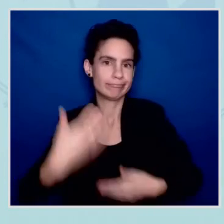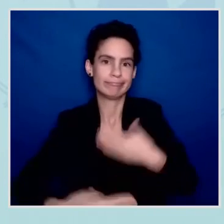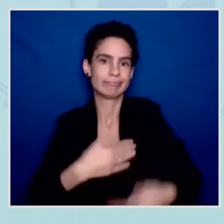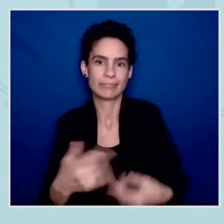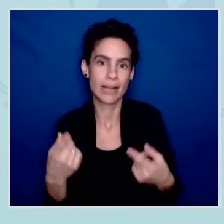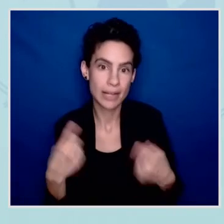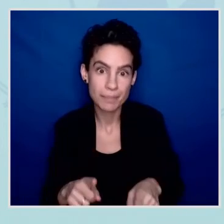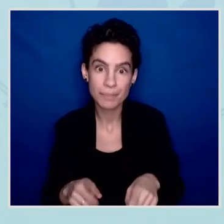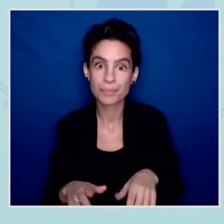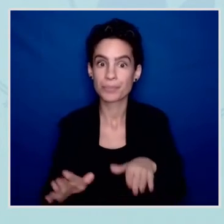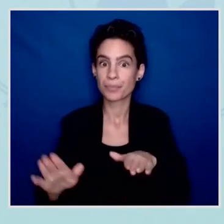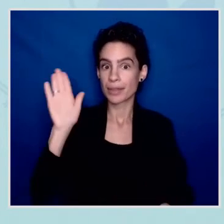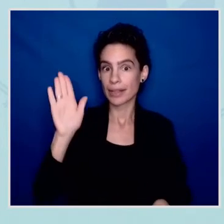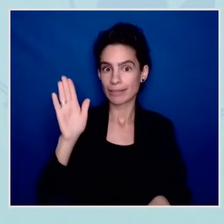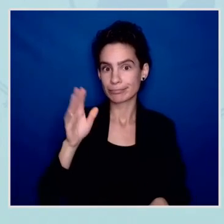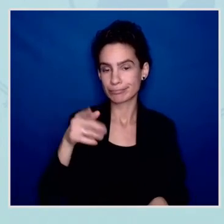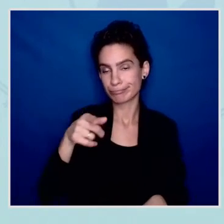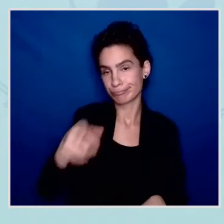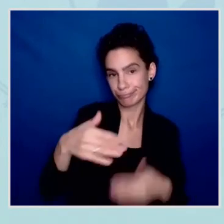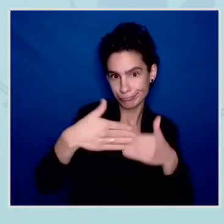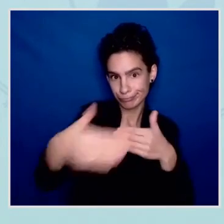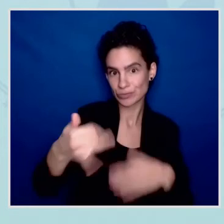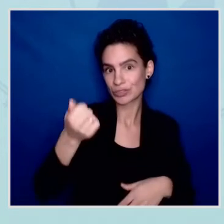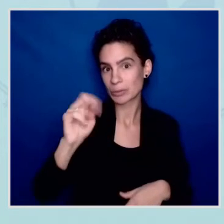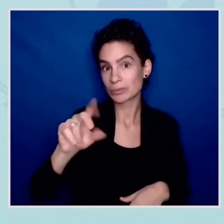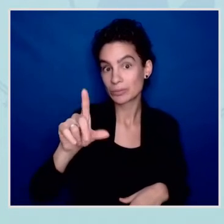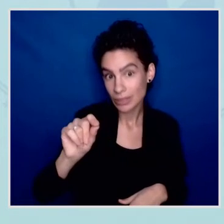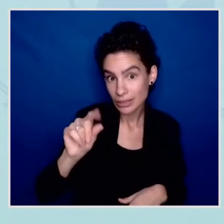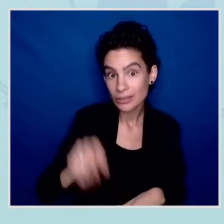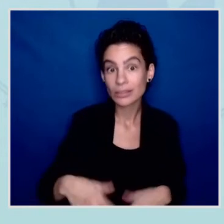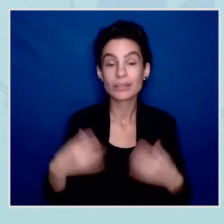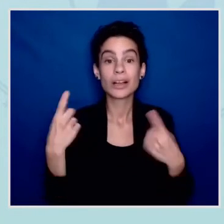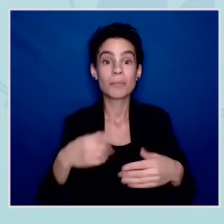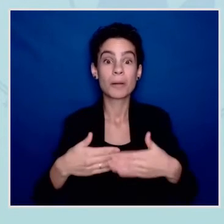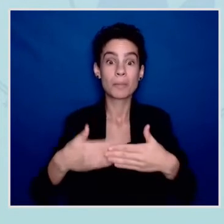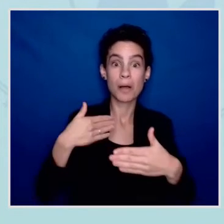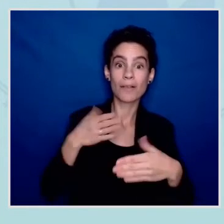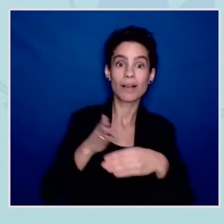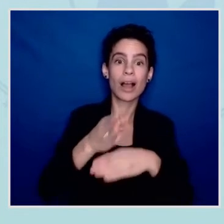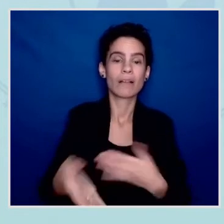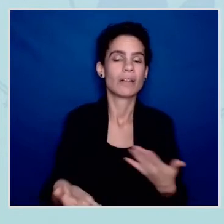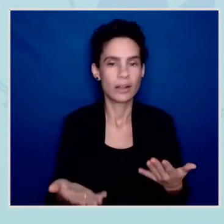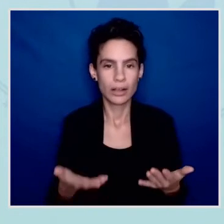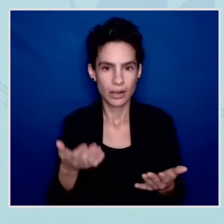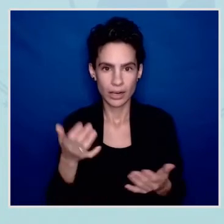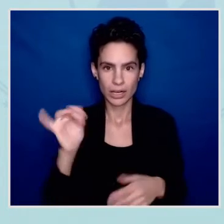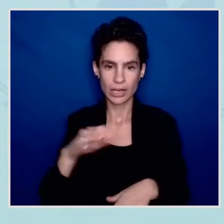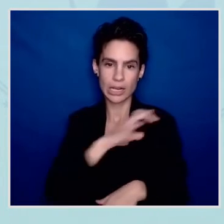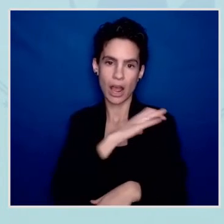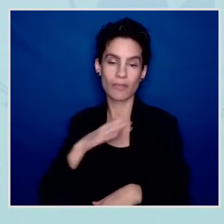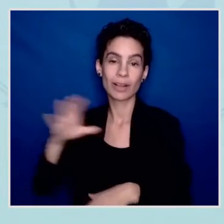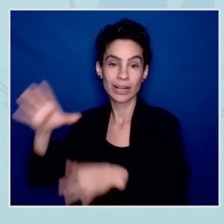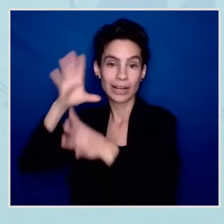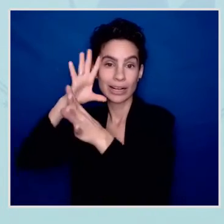ELECTED. SO I THINK IT'S IMPORTANT WE GET ON WITH THE BUSINESS, GETTING HIM OUT OF OFFICE.